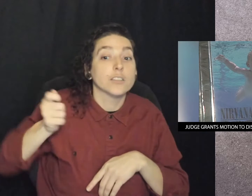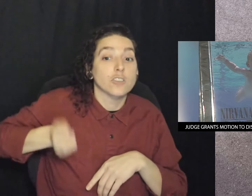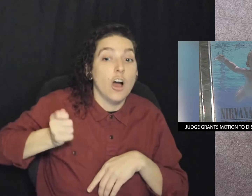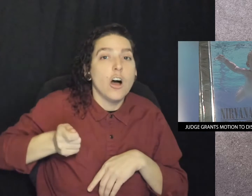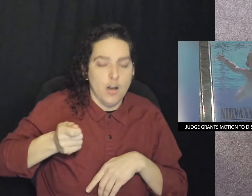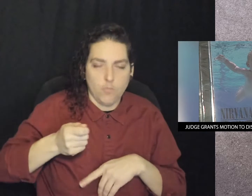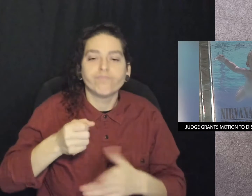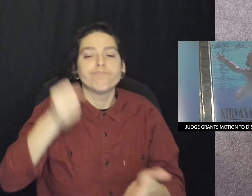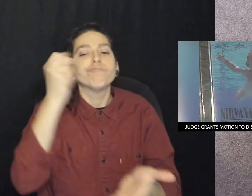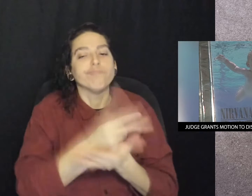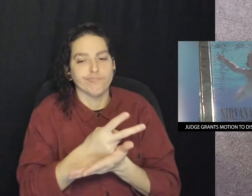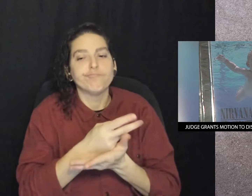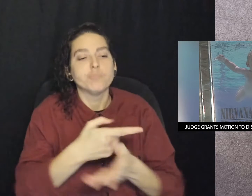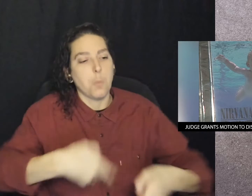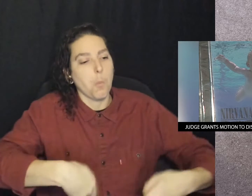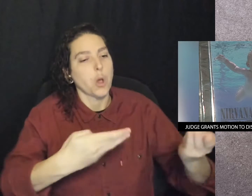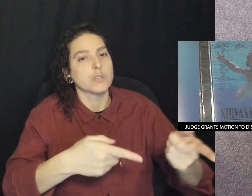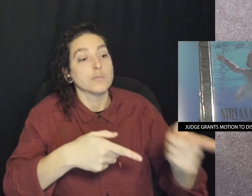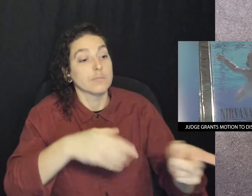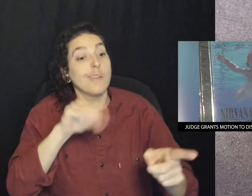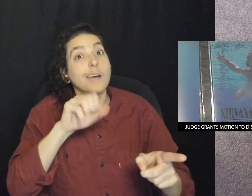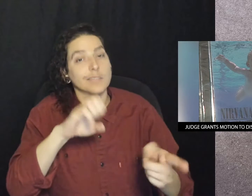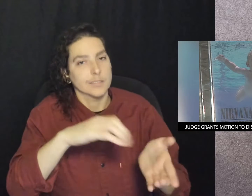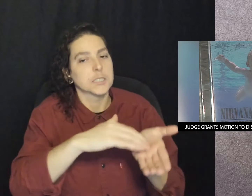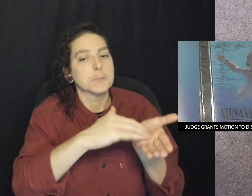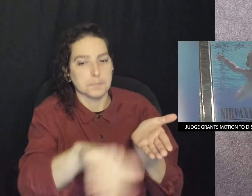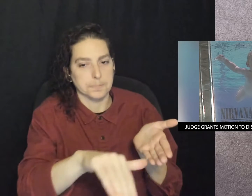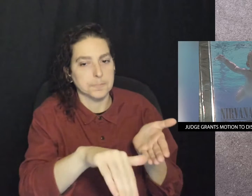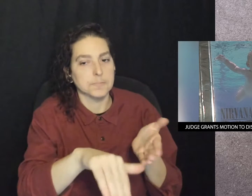and a California judge granted the motion to dismiss the case